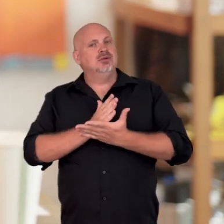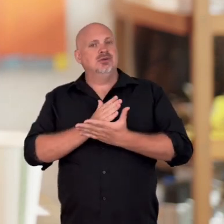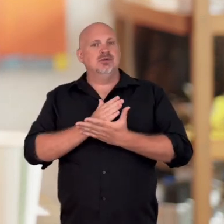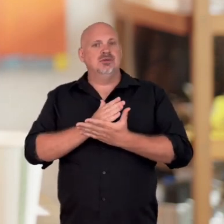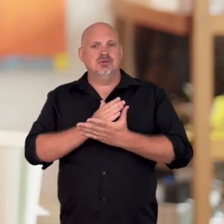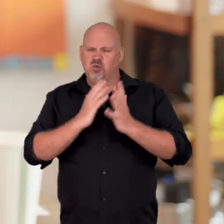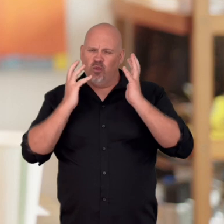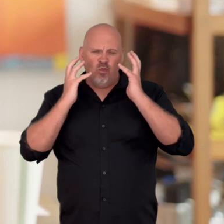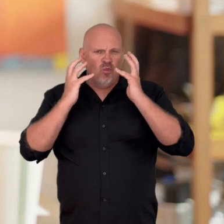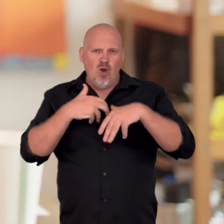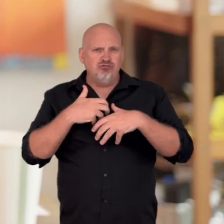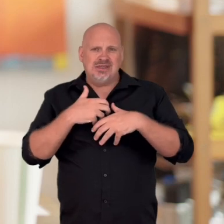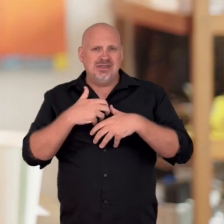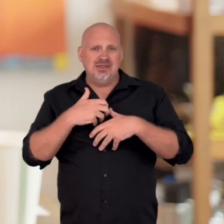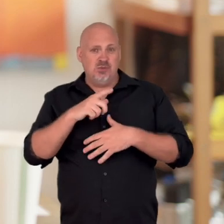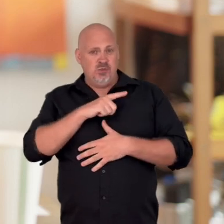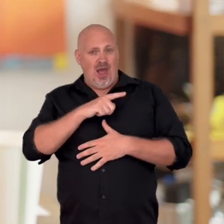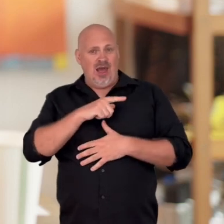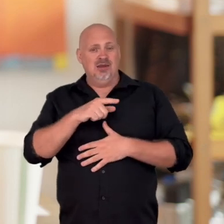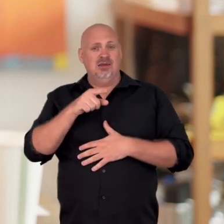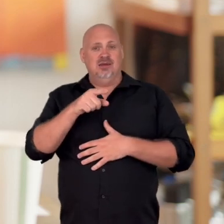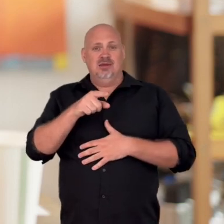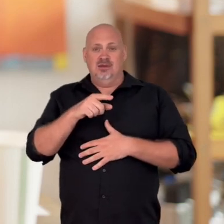then you've just created a very special lotus flower